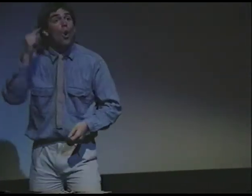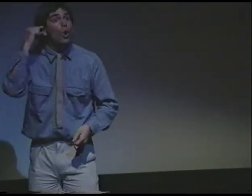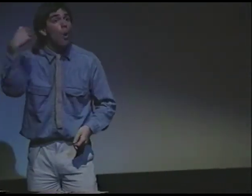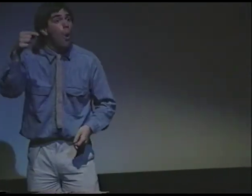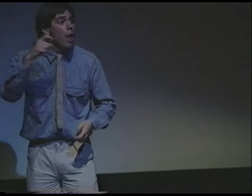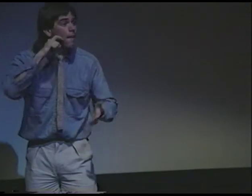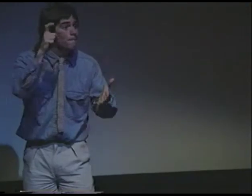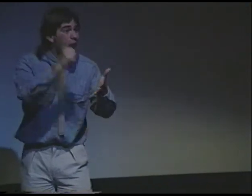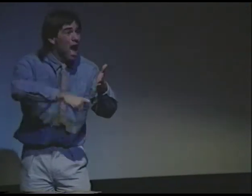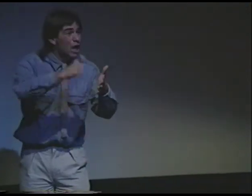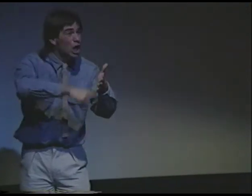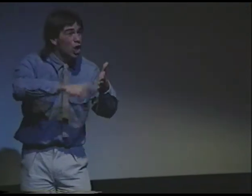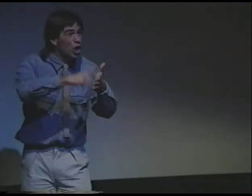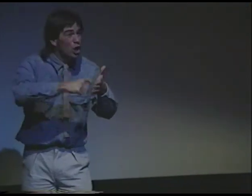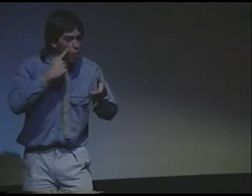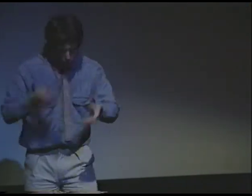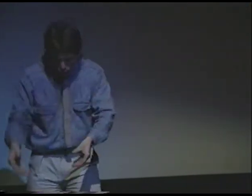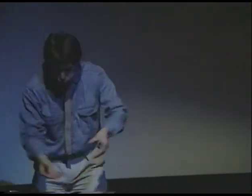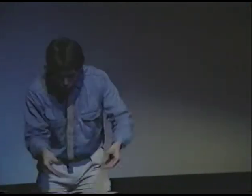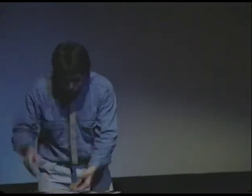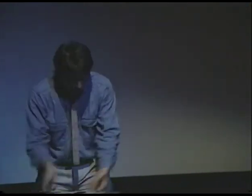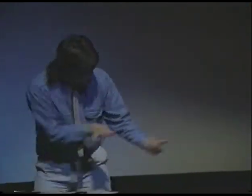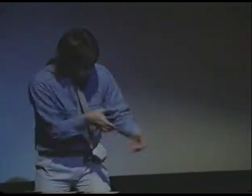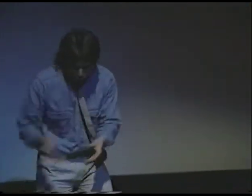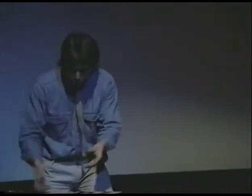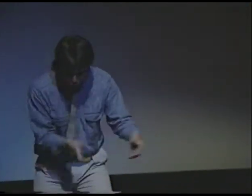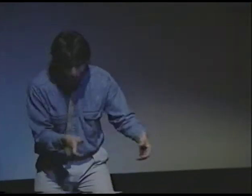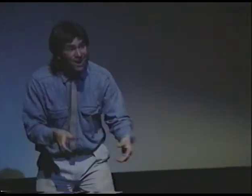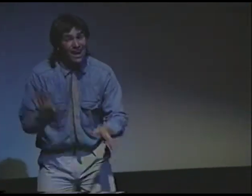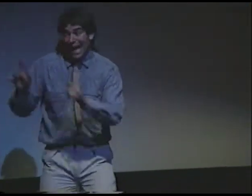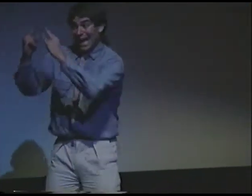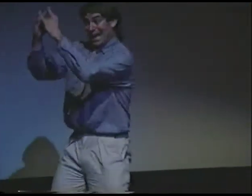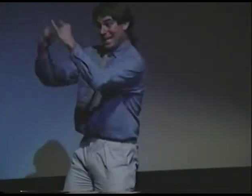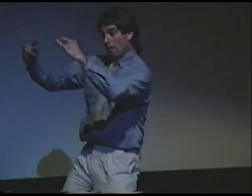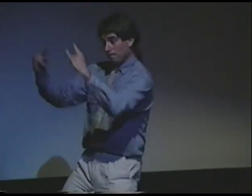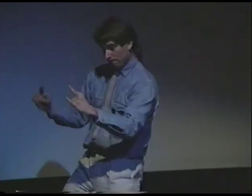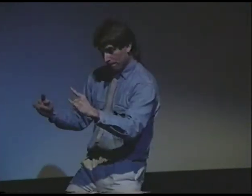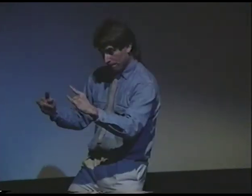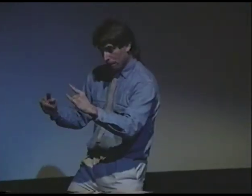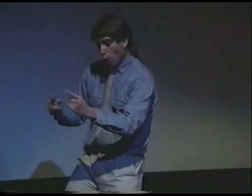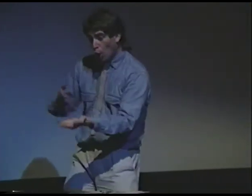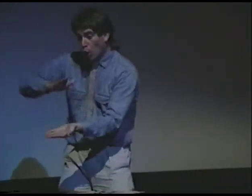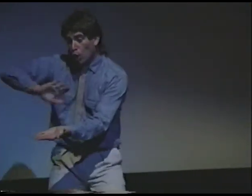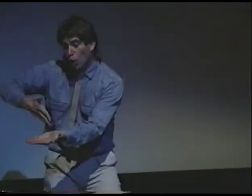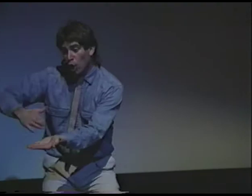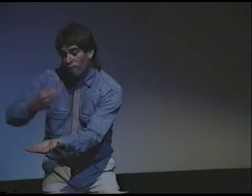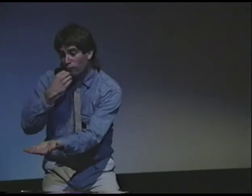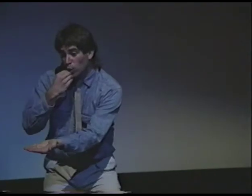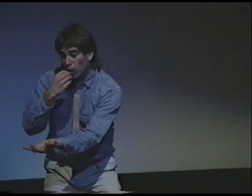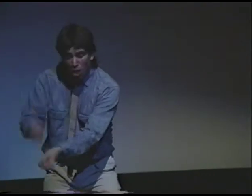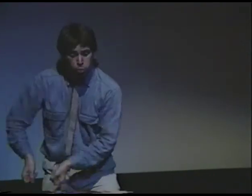like gold miners, the gold miners' camps.